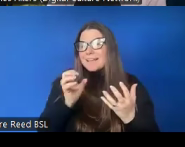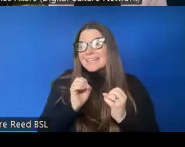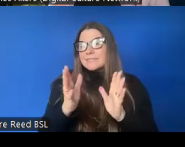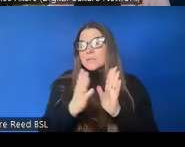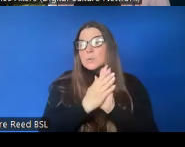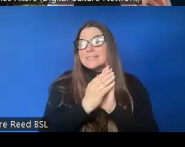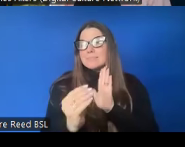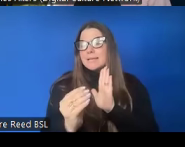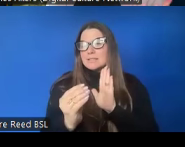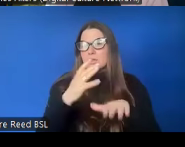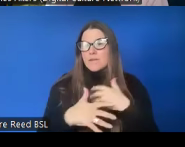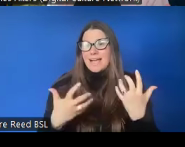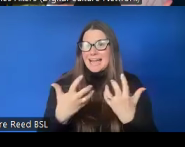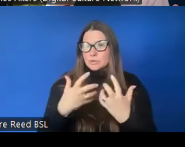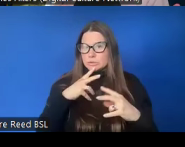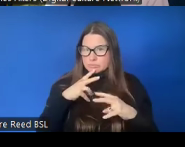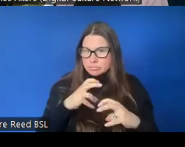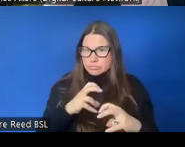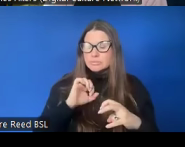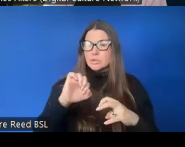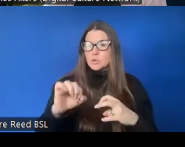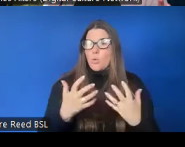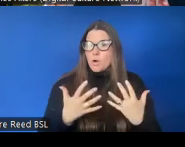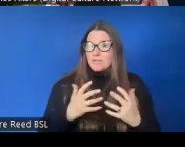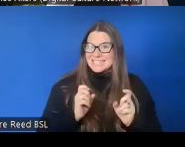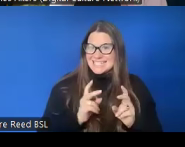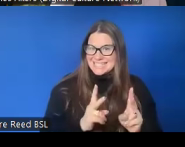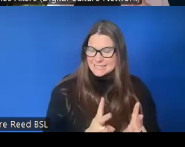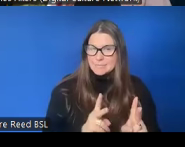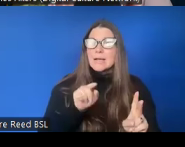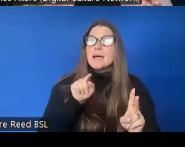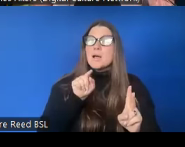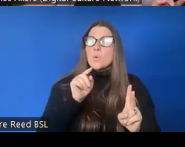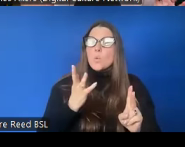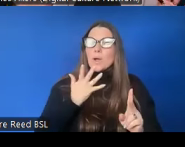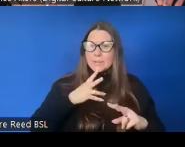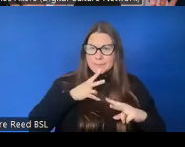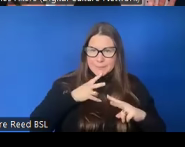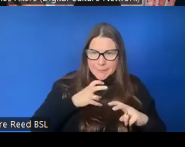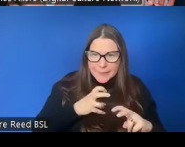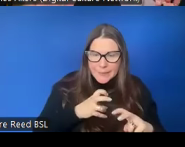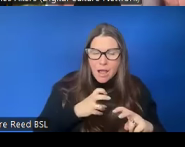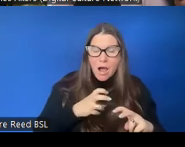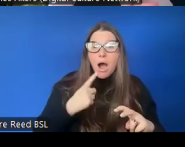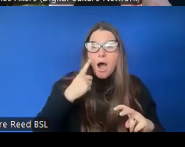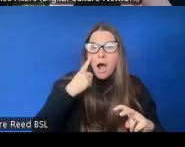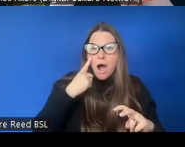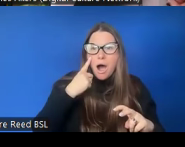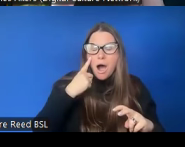It will start to surface some of those opportunities for efficiencies and ways that data can then move from being static and stuck